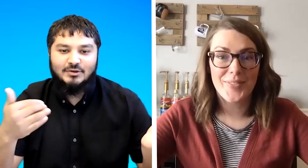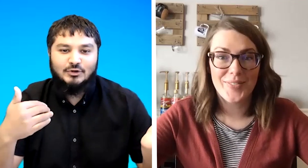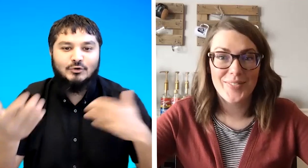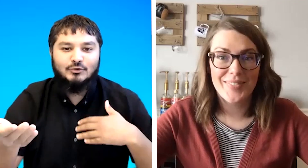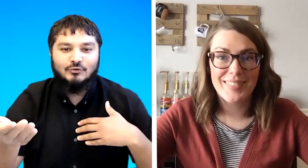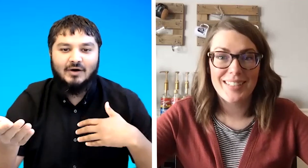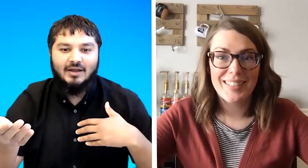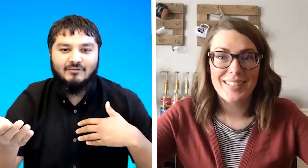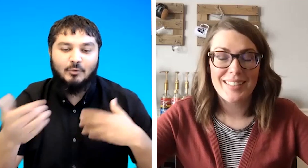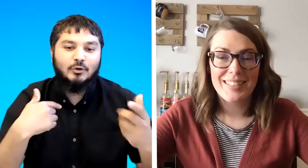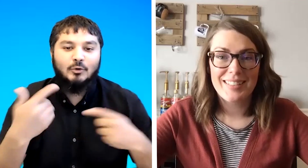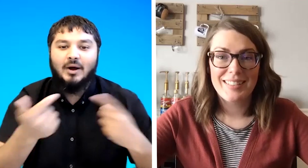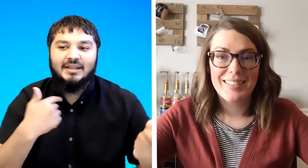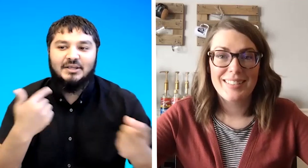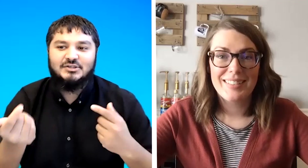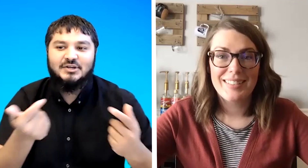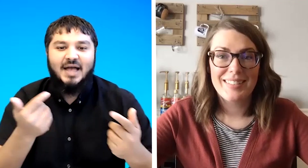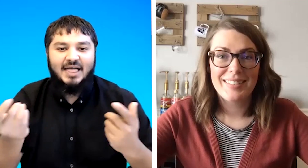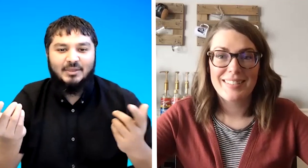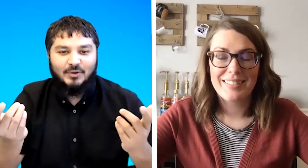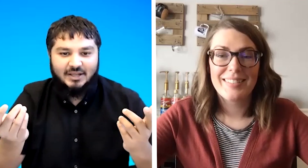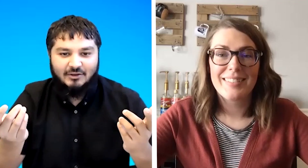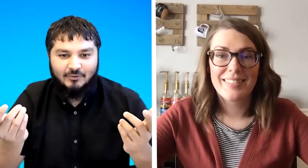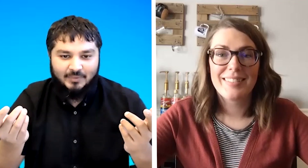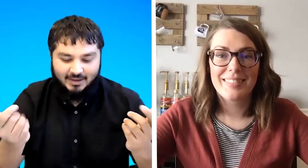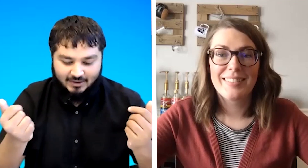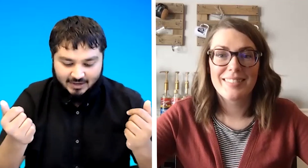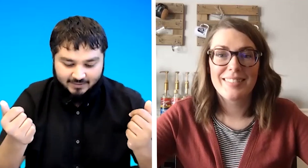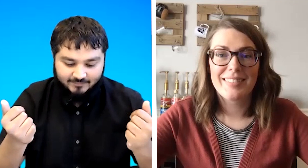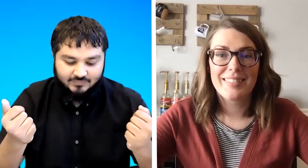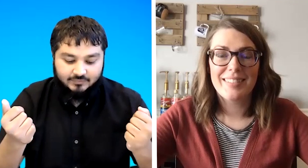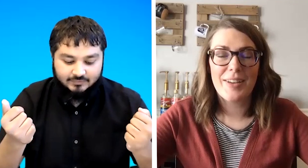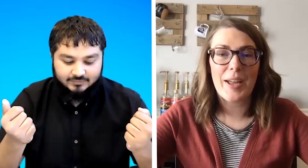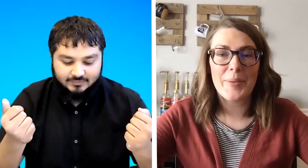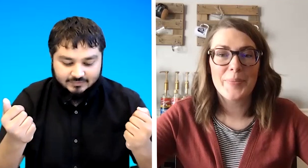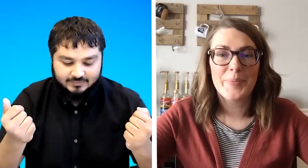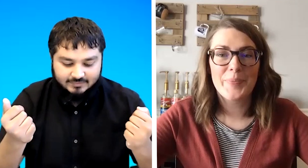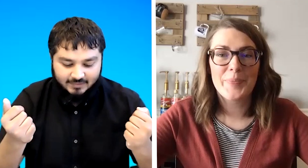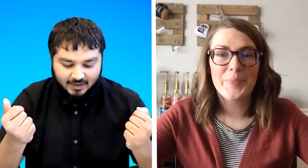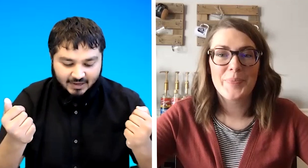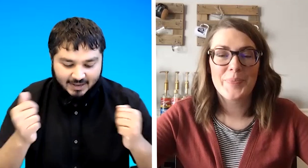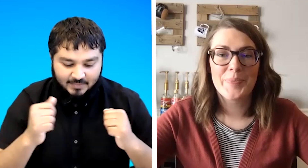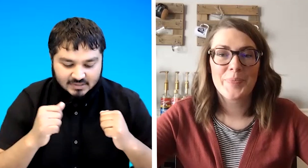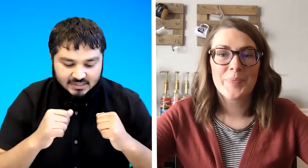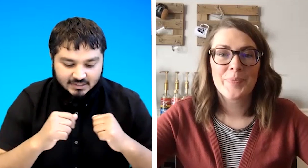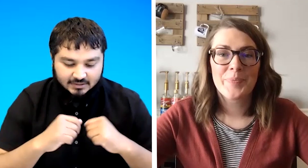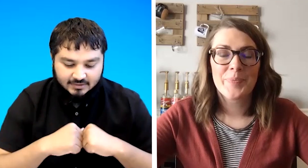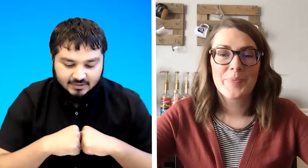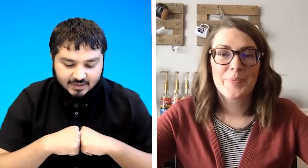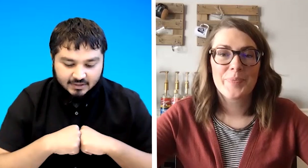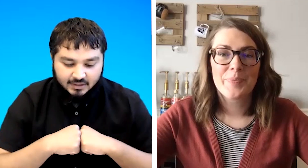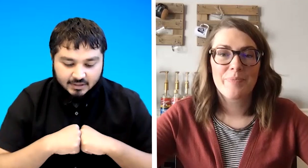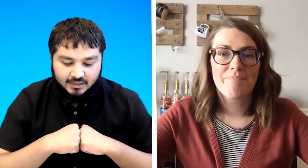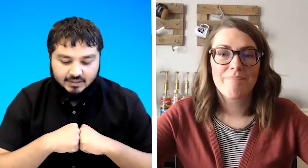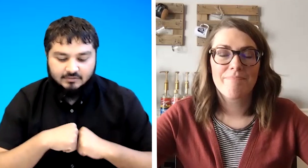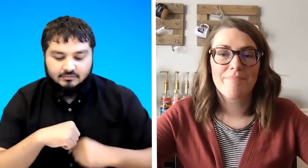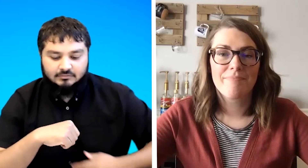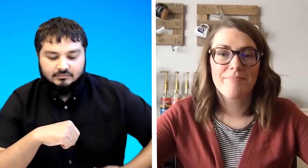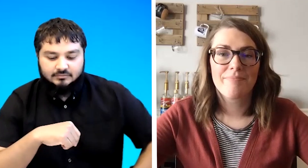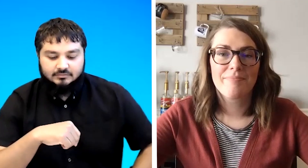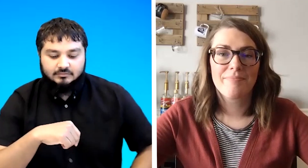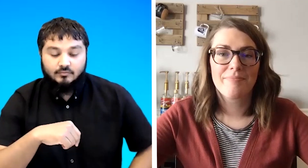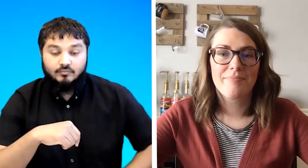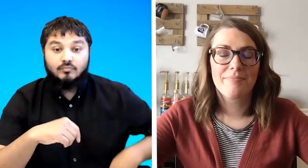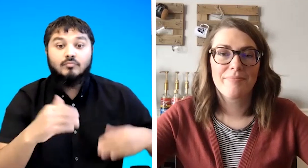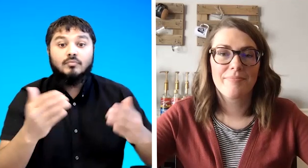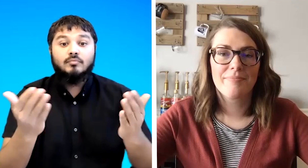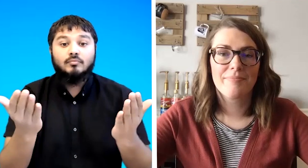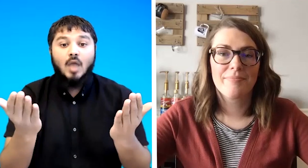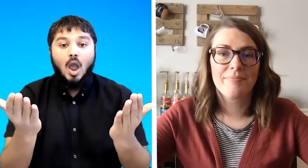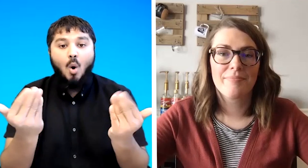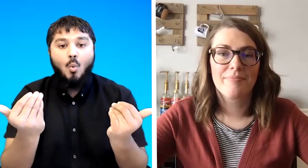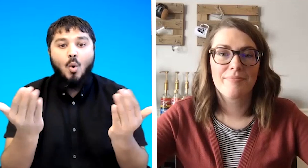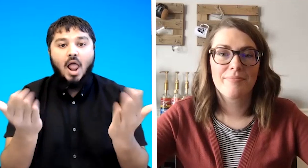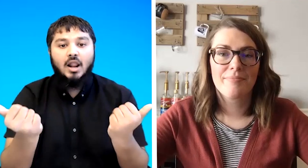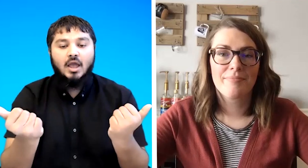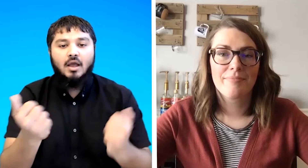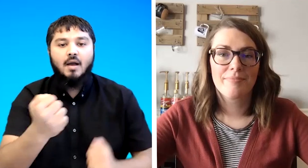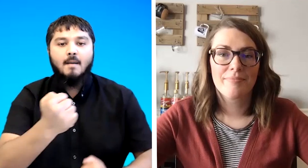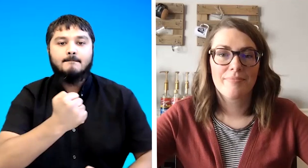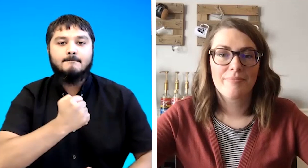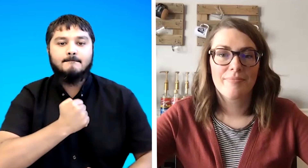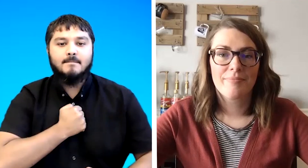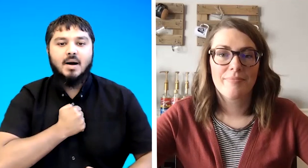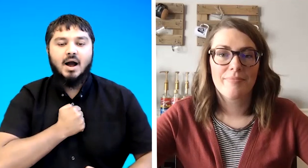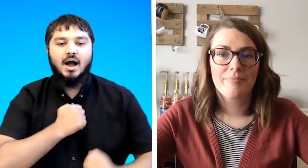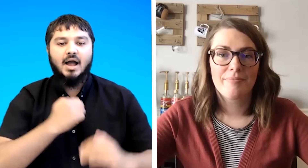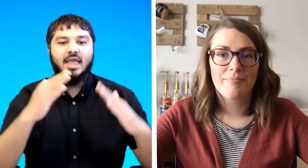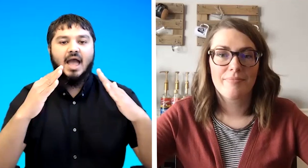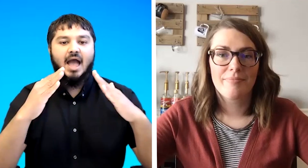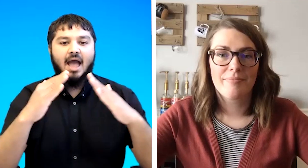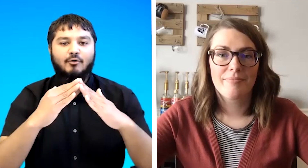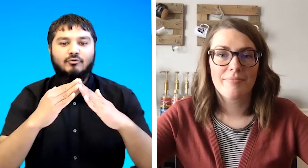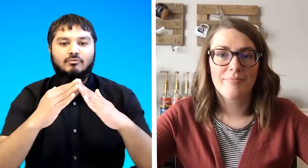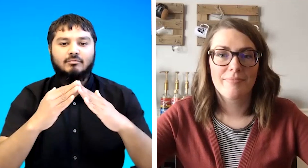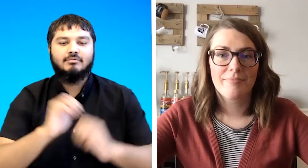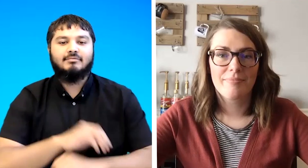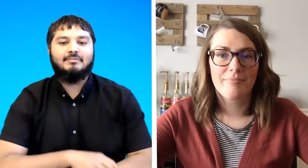you could do five you could do one each and then we take it from there okay okay okay let me see